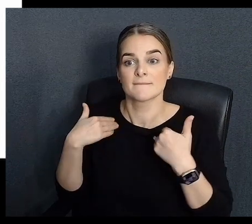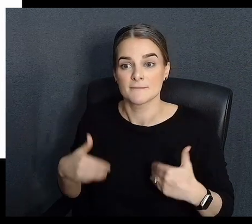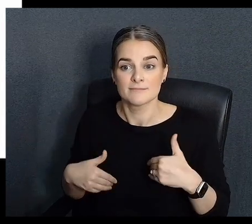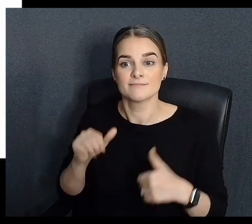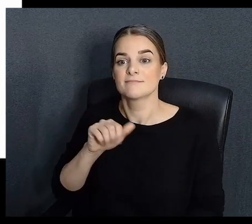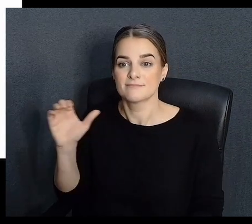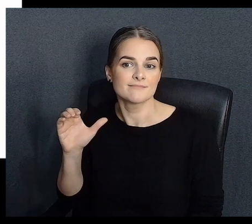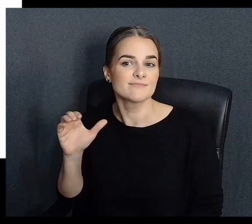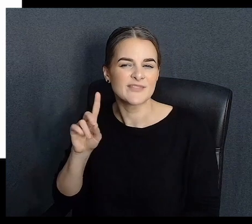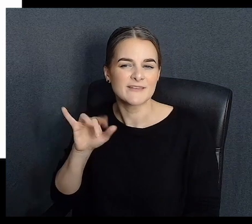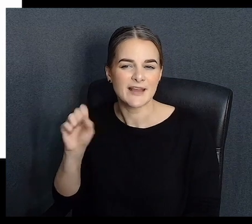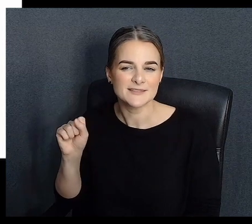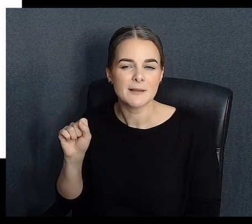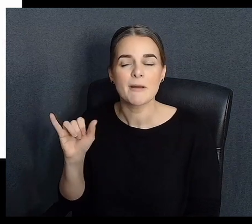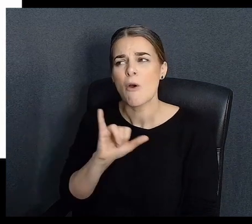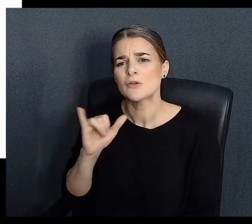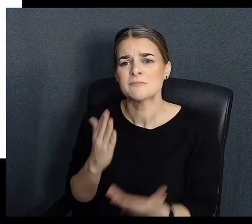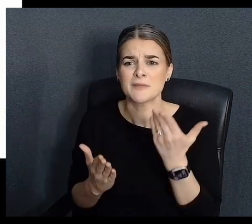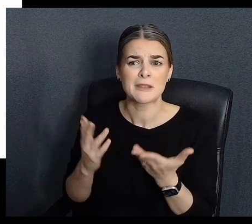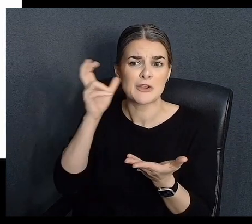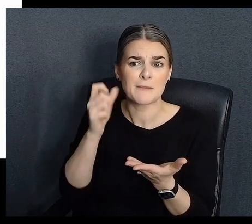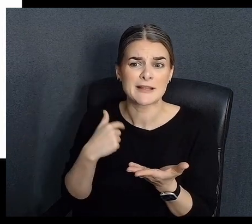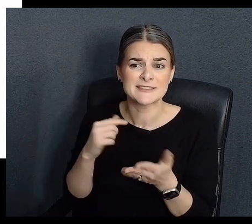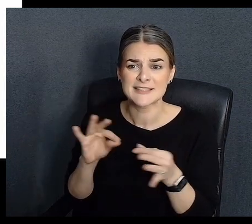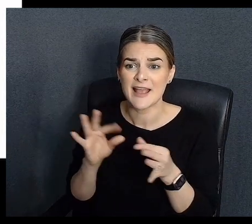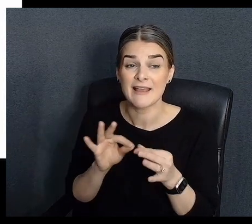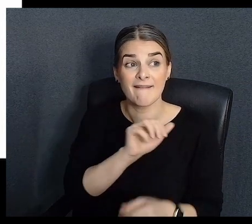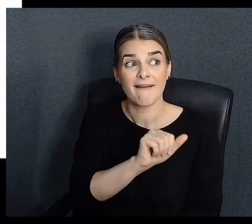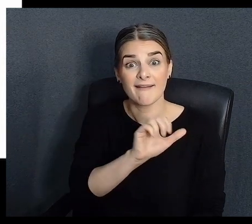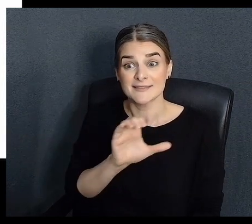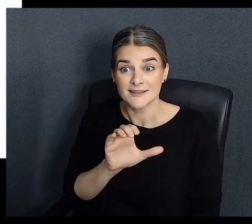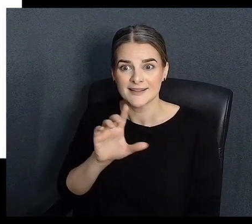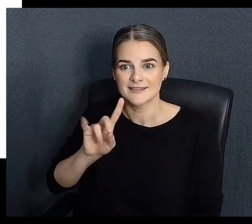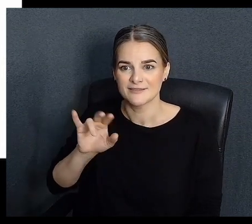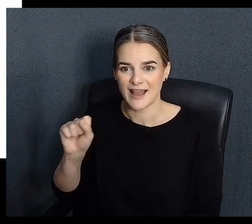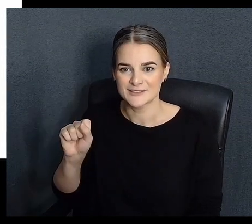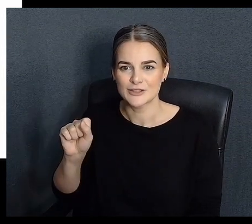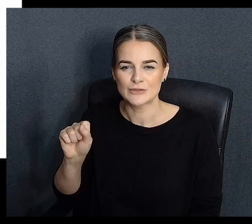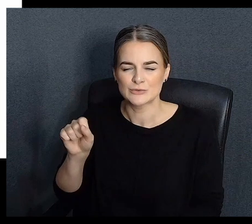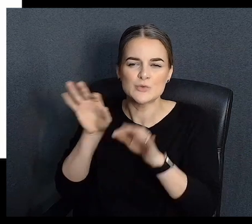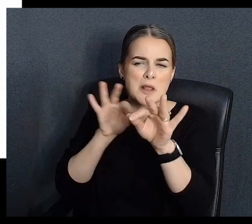but you might also hear me say AAC device to refer to a speech-generating device.